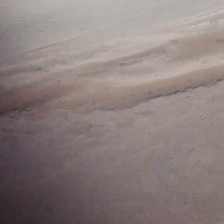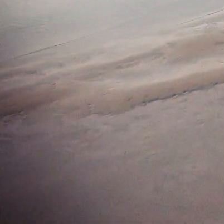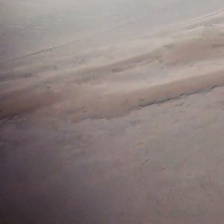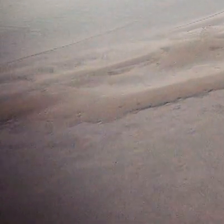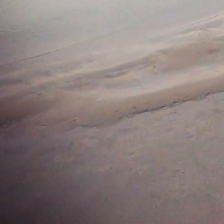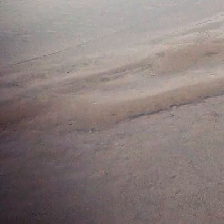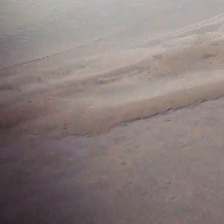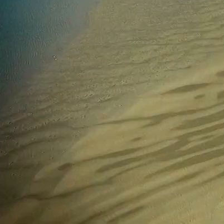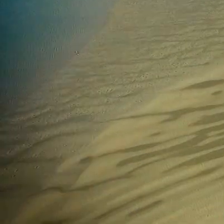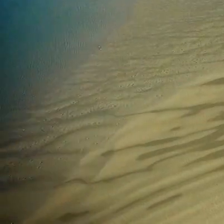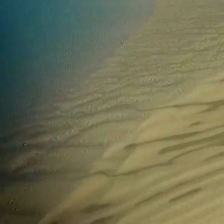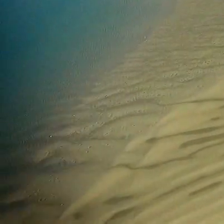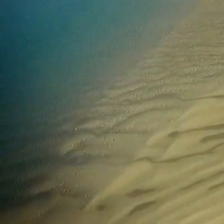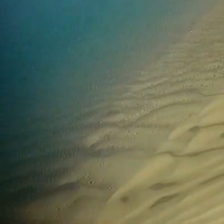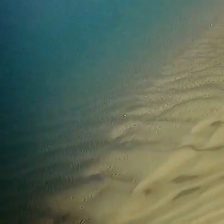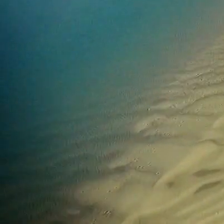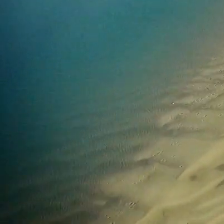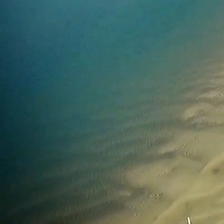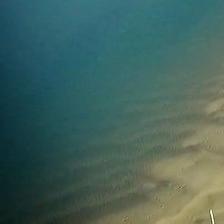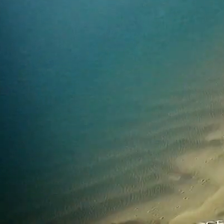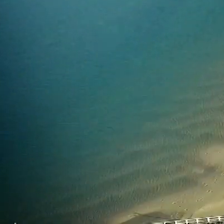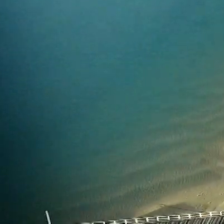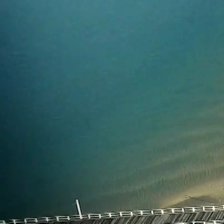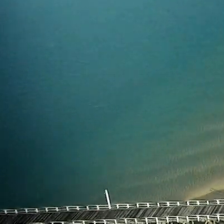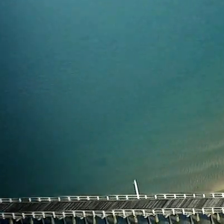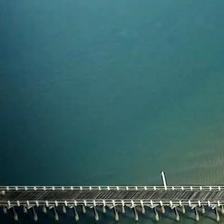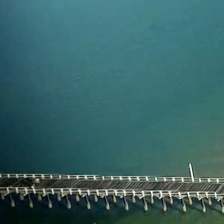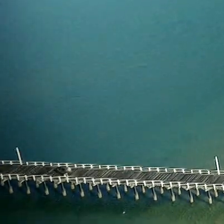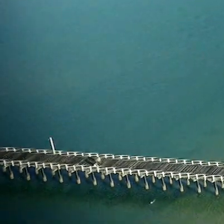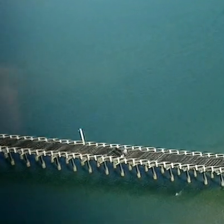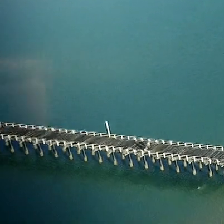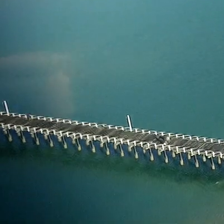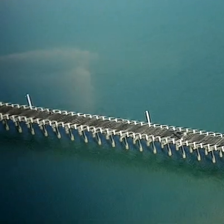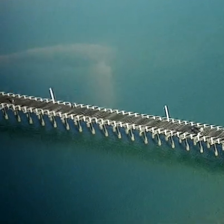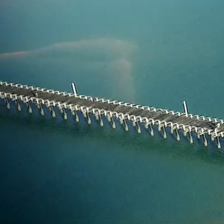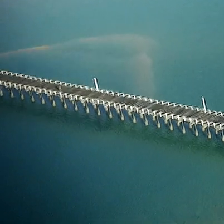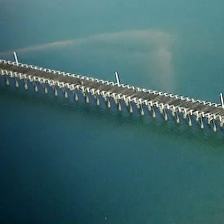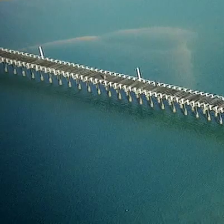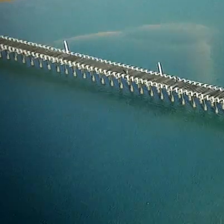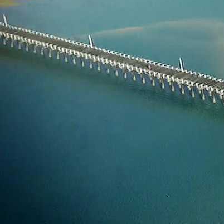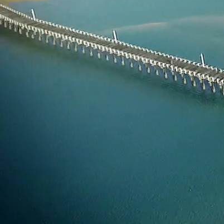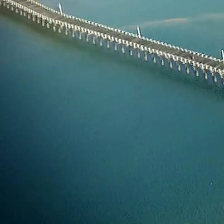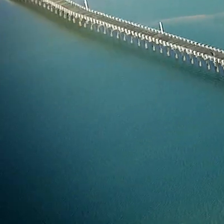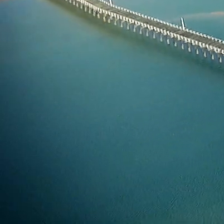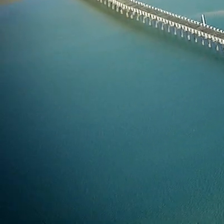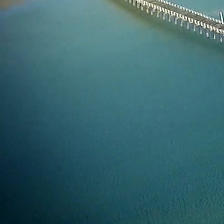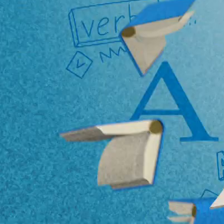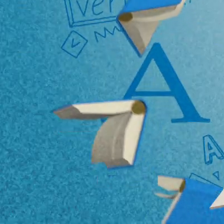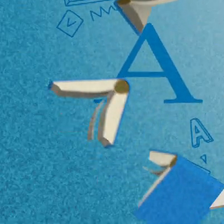it's where my ancestors were roaming about, a few thousand years ago.